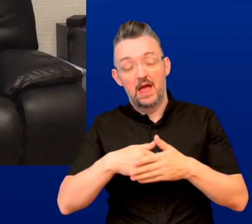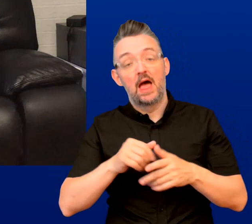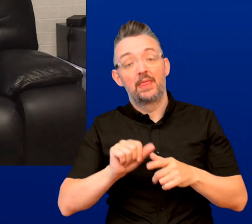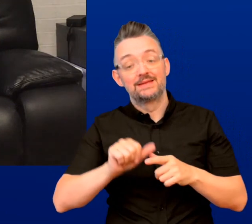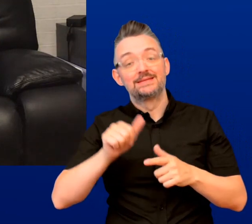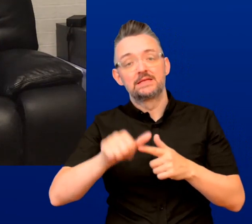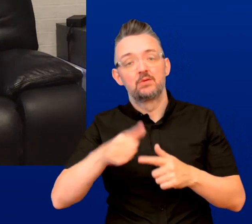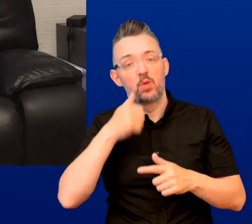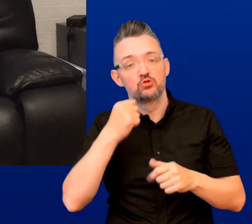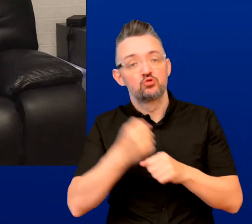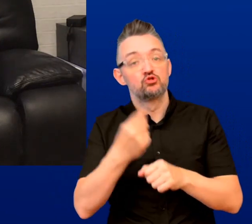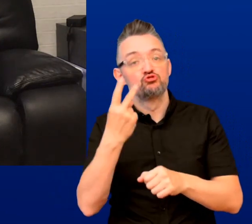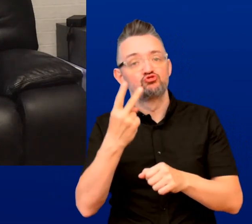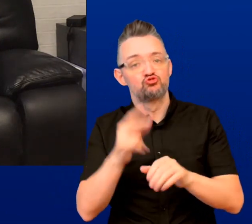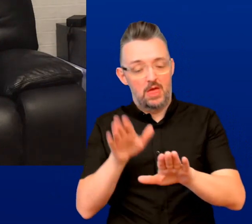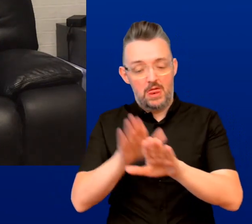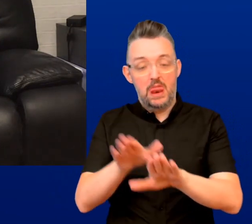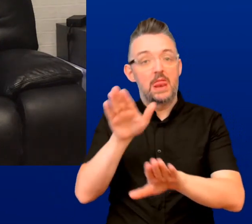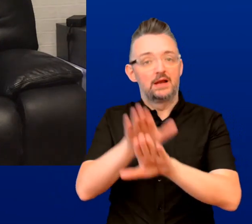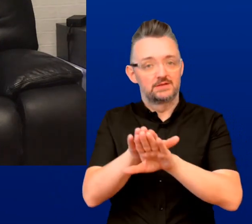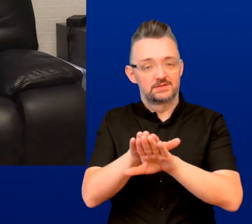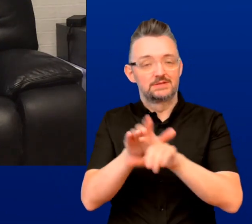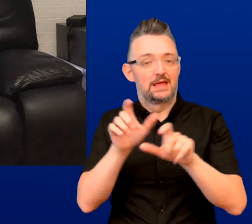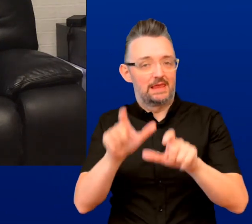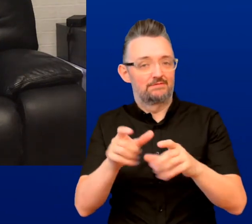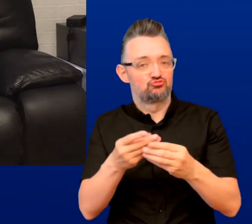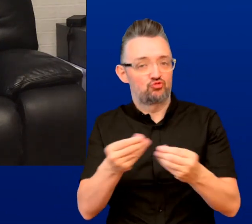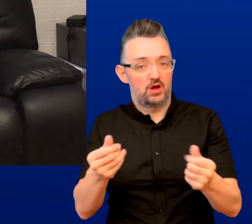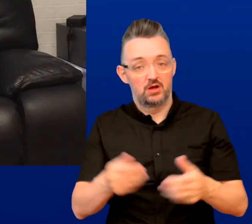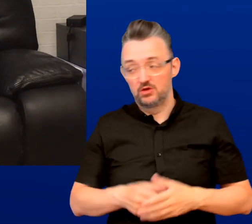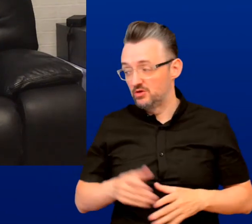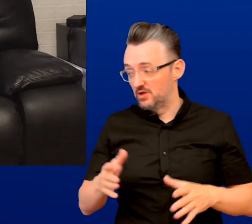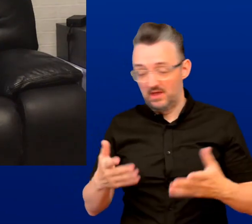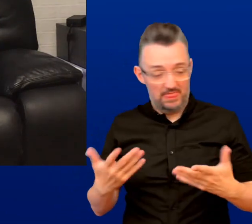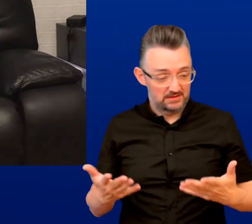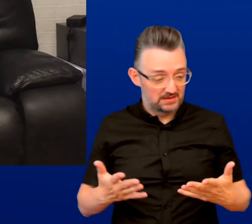leave it to dry overnight. And there we have it, clean your mess